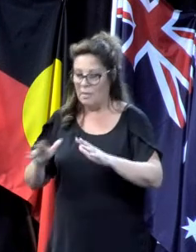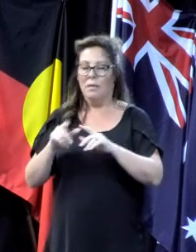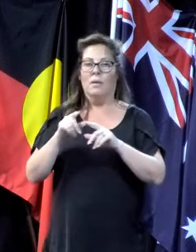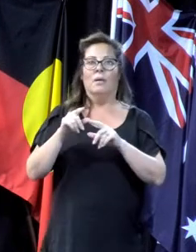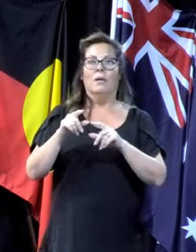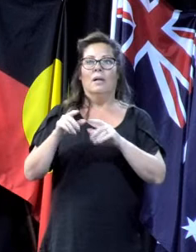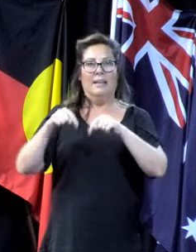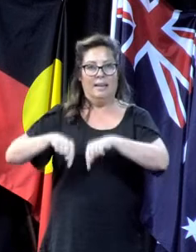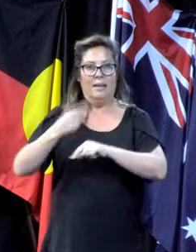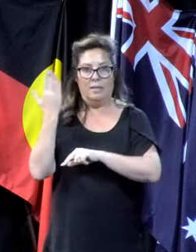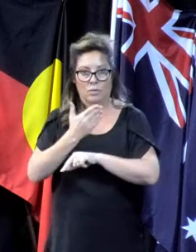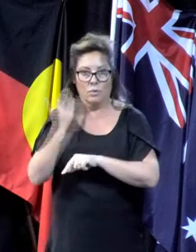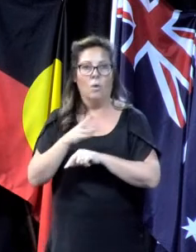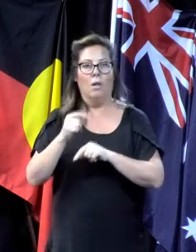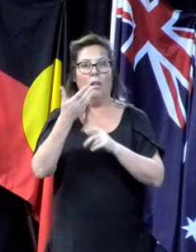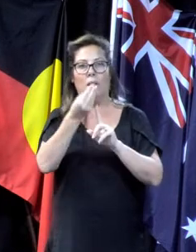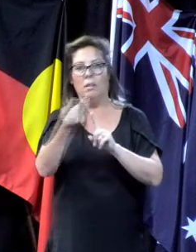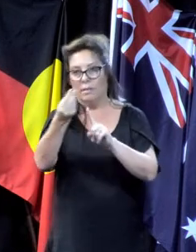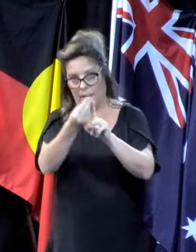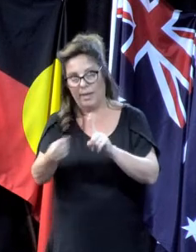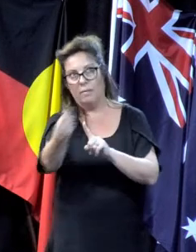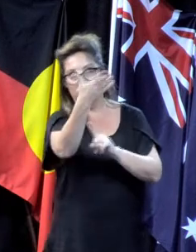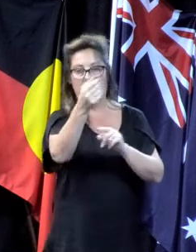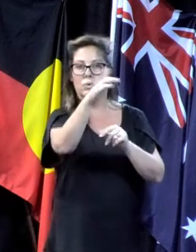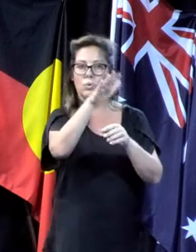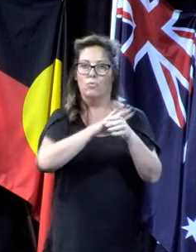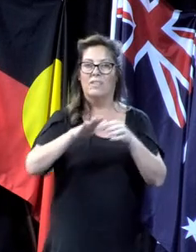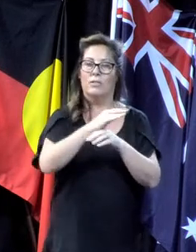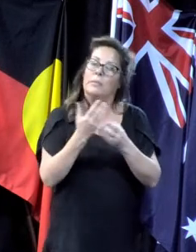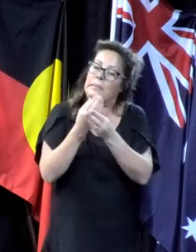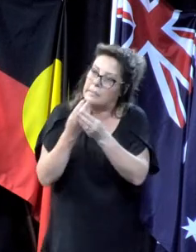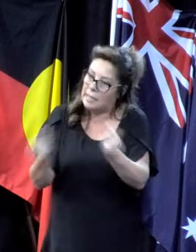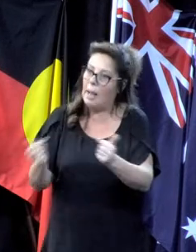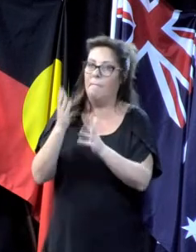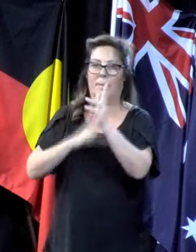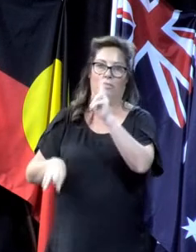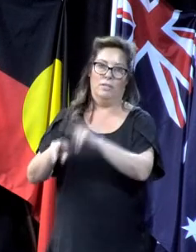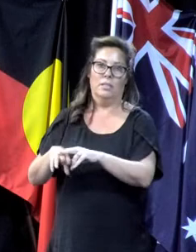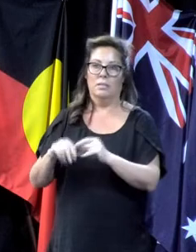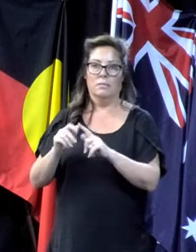the school mechanism as well. Most complaints at schools are resolved in some form at schools though.